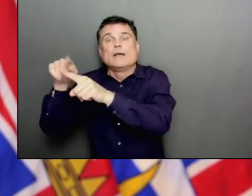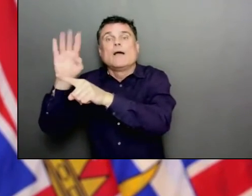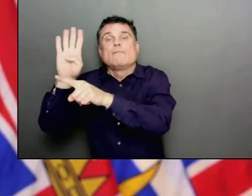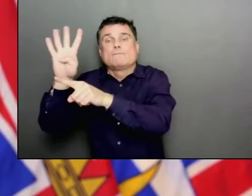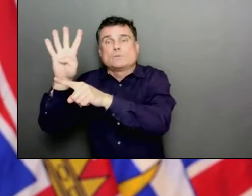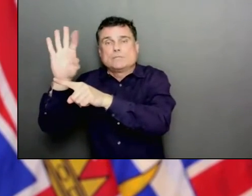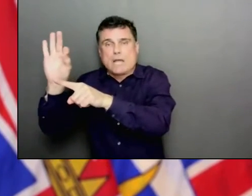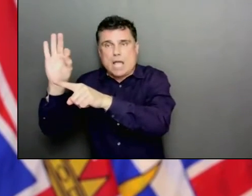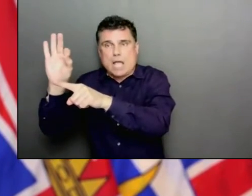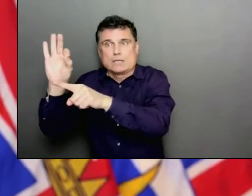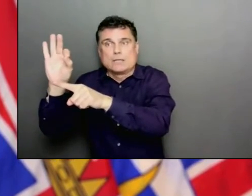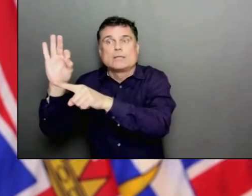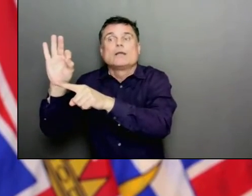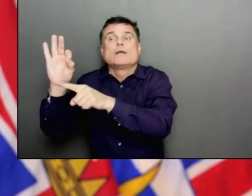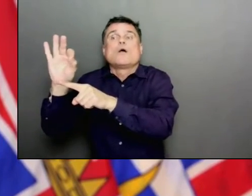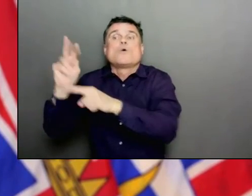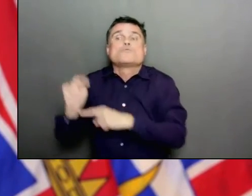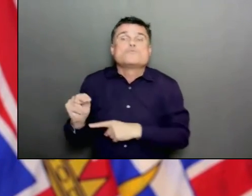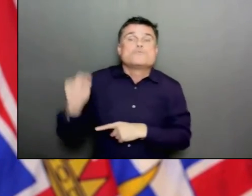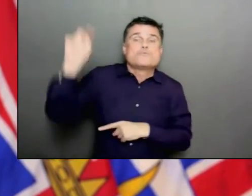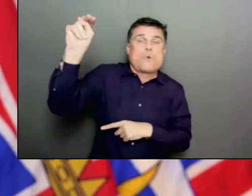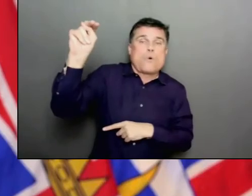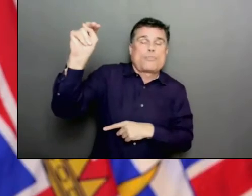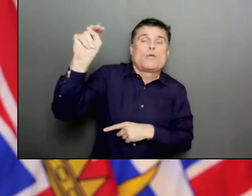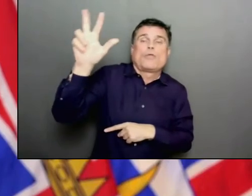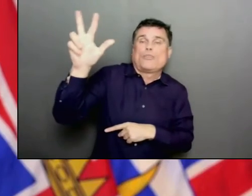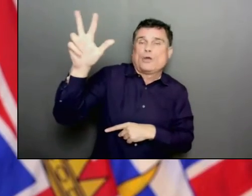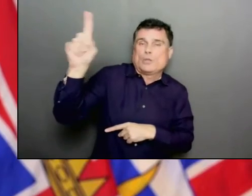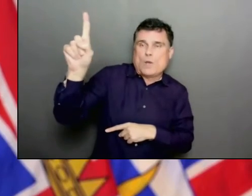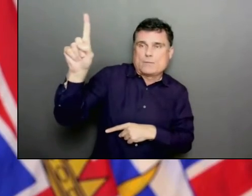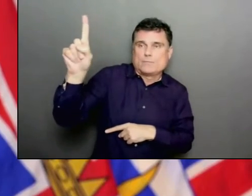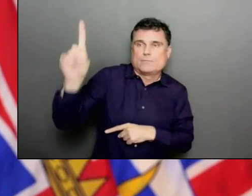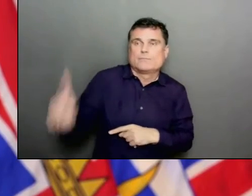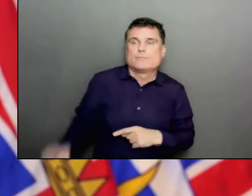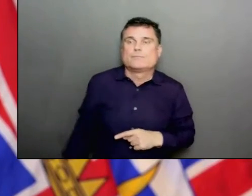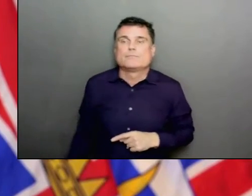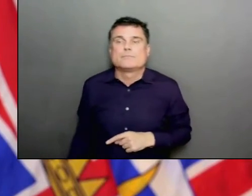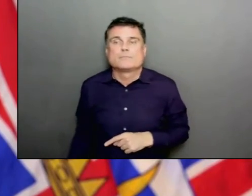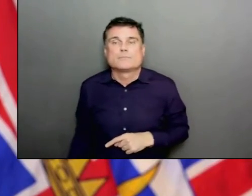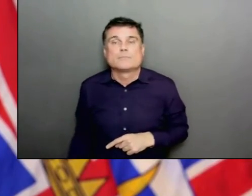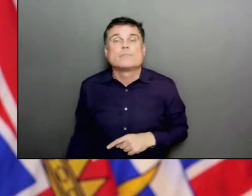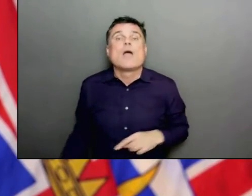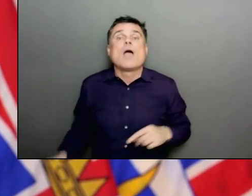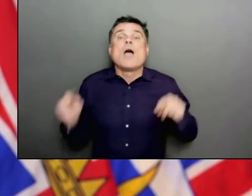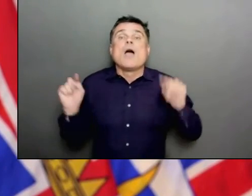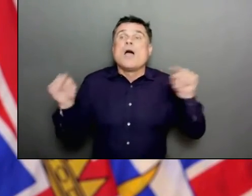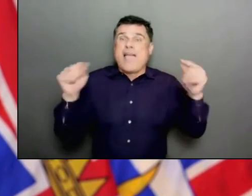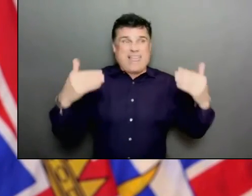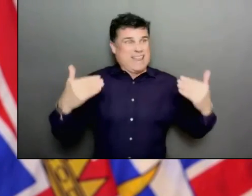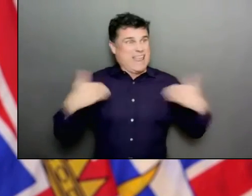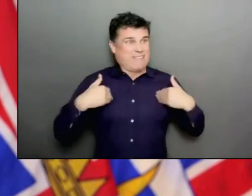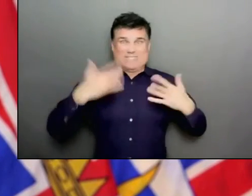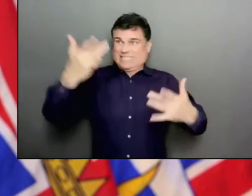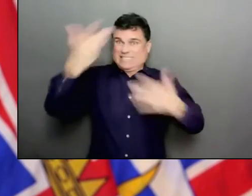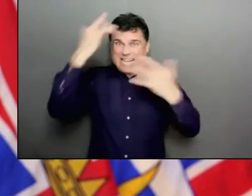We have about 9,689 people under active public health monitoring, although that does not include active monitoring in the North at